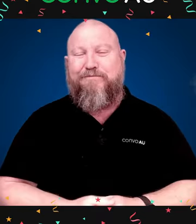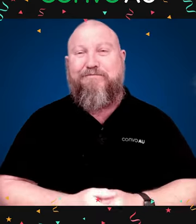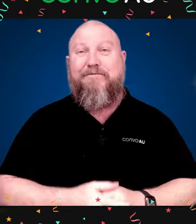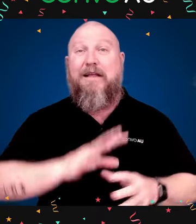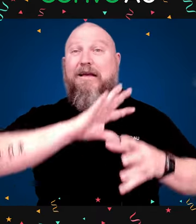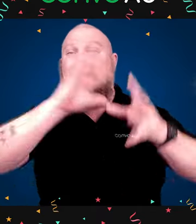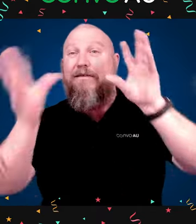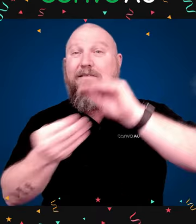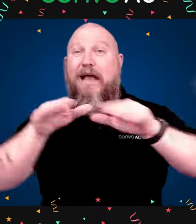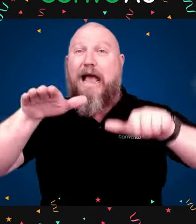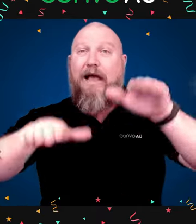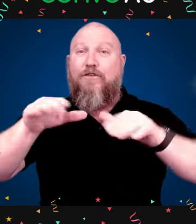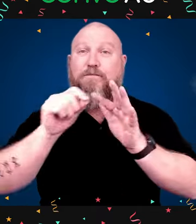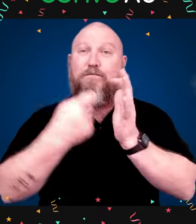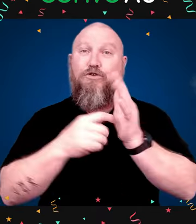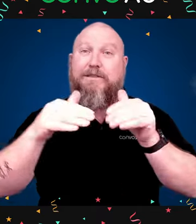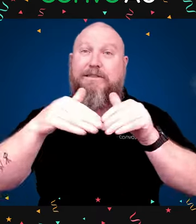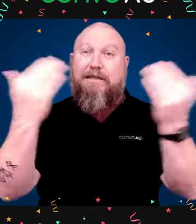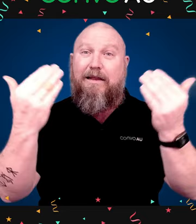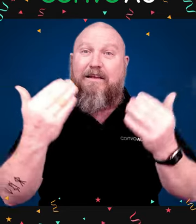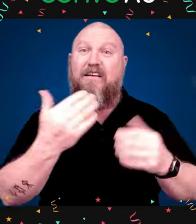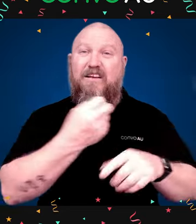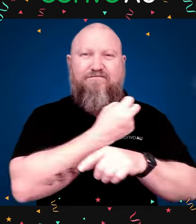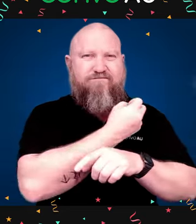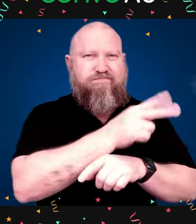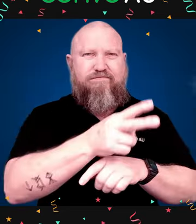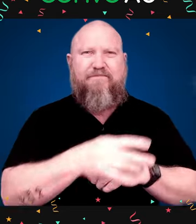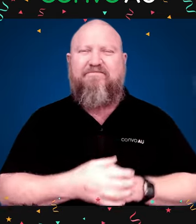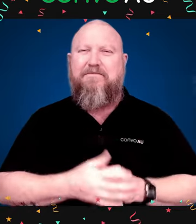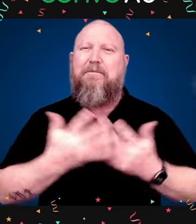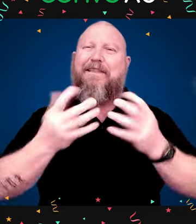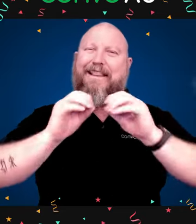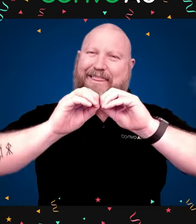highest average minutes per day and more.